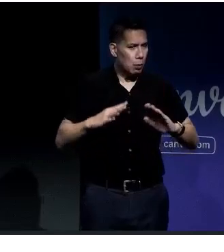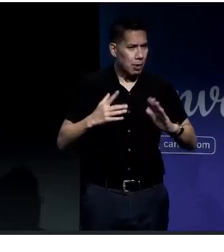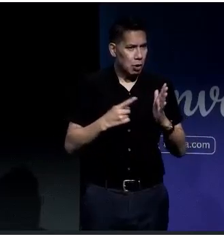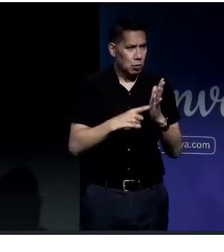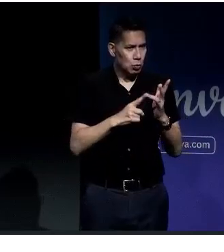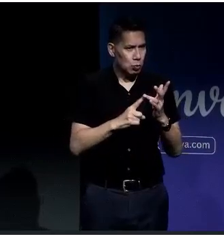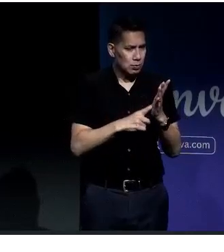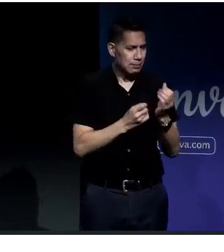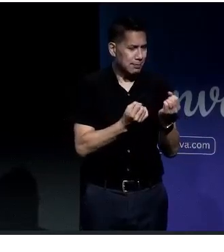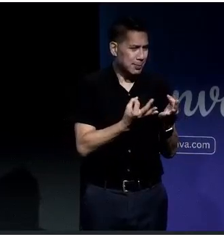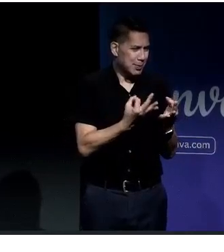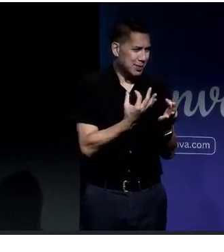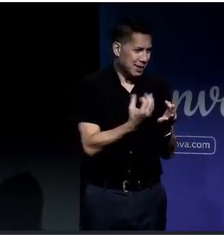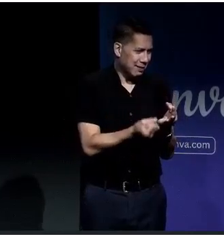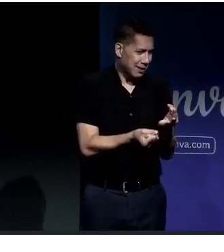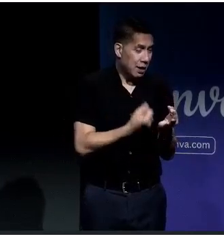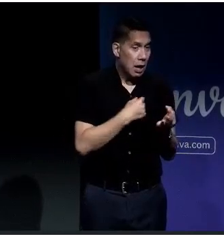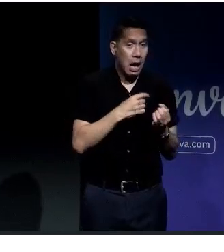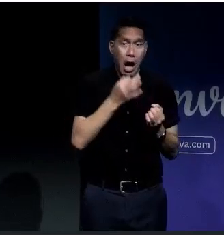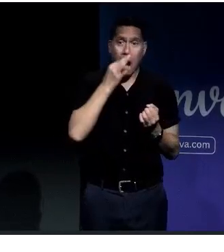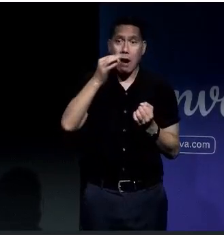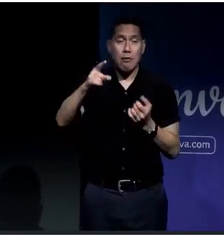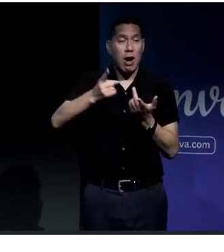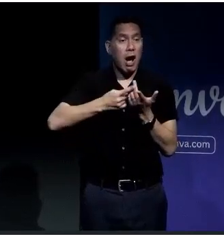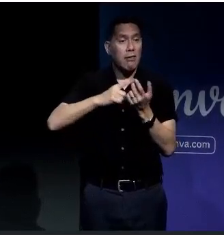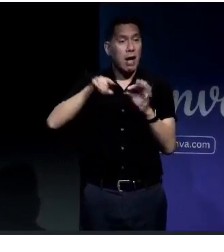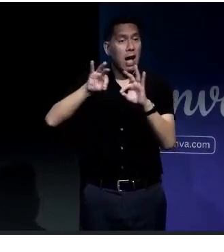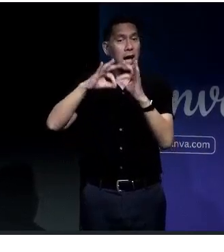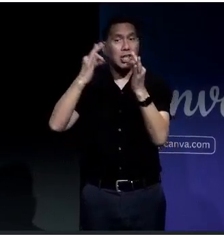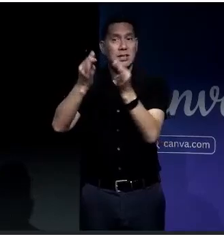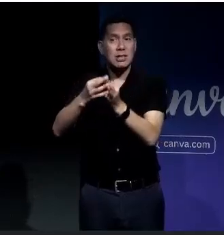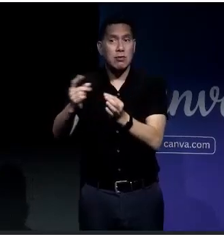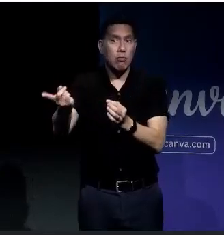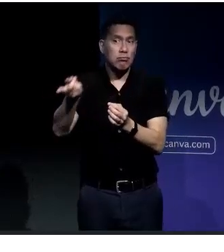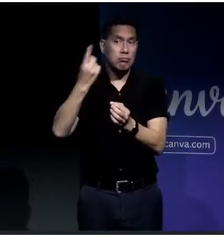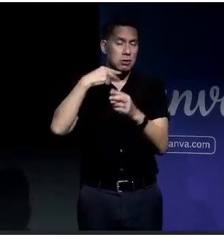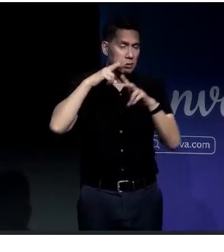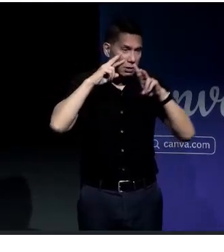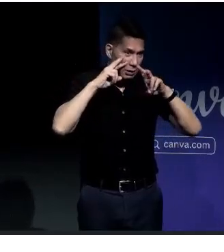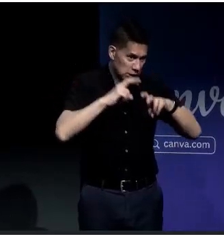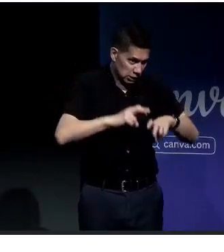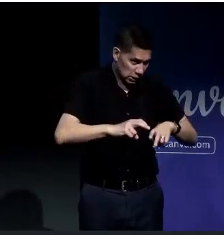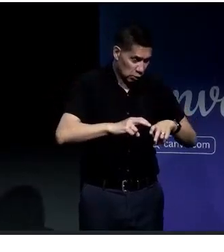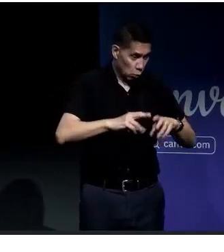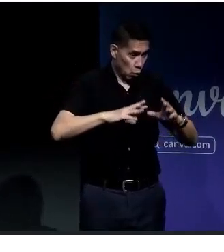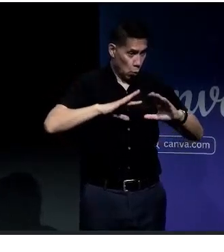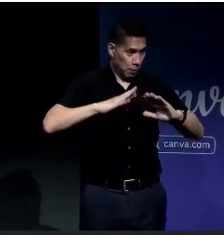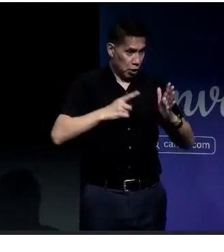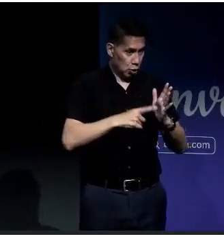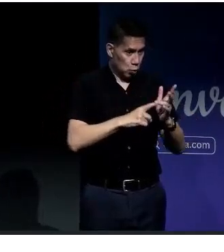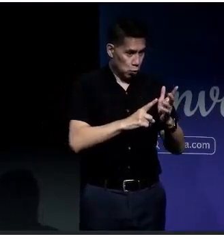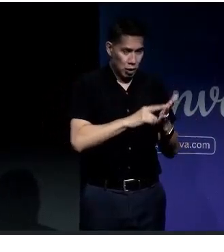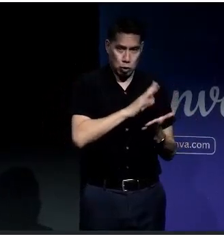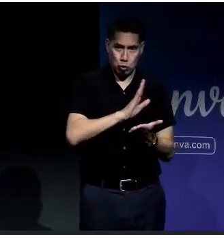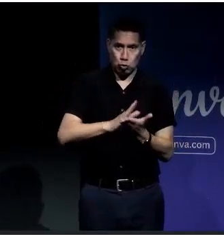Engage with external agencies for an audit and compare the gaps between what the automated tool is telling you and what a proper audit from an agency is